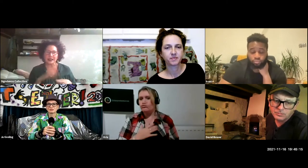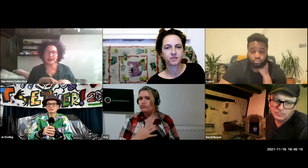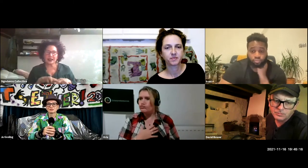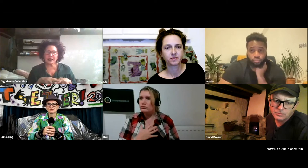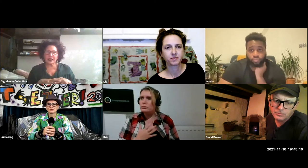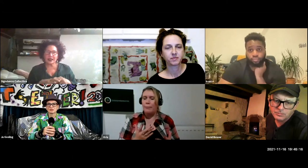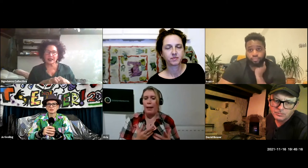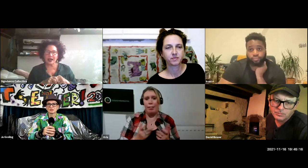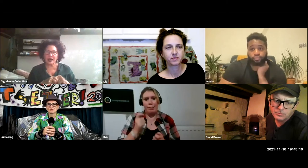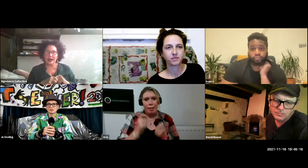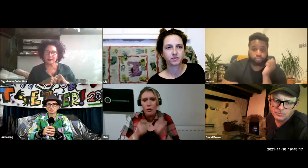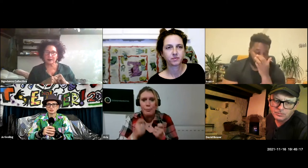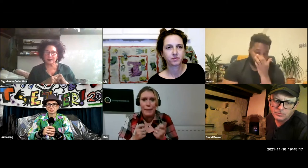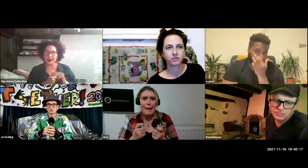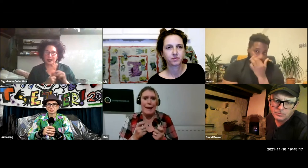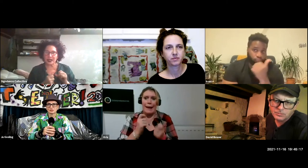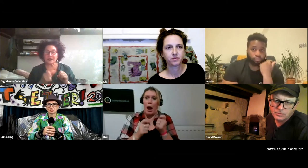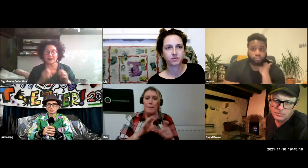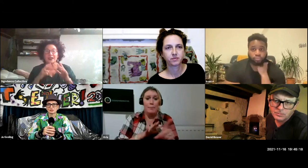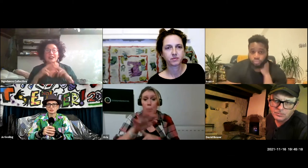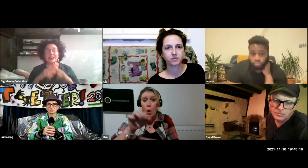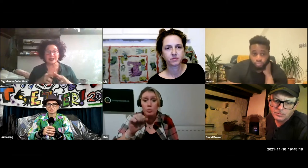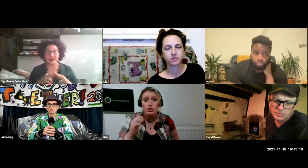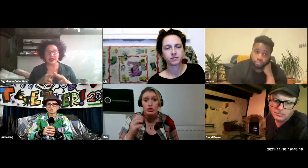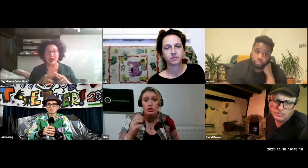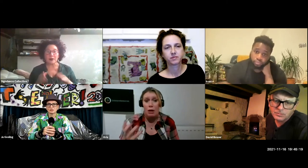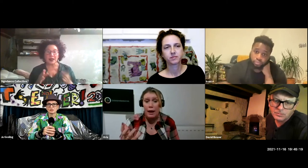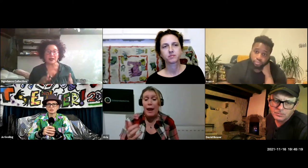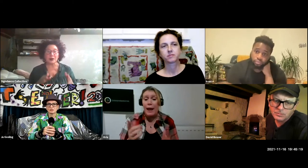poetry, he is from Birmingham.